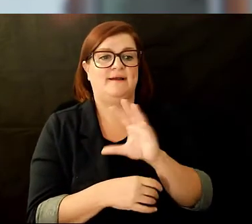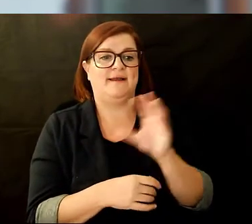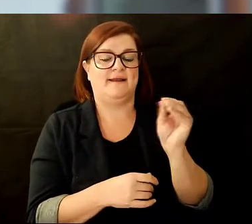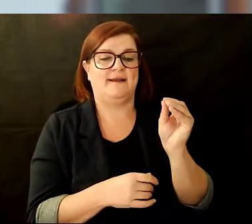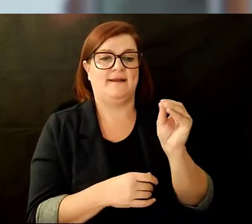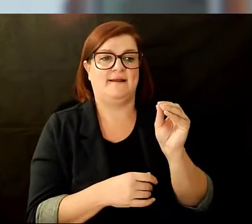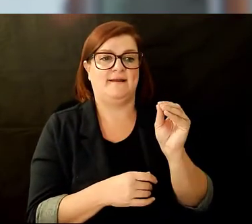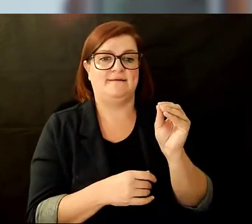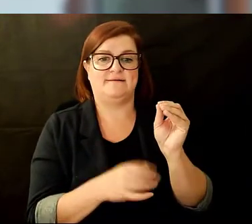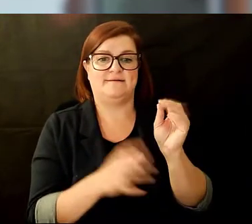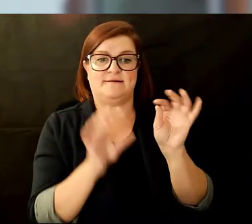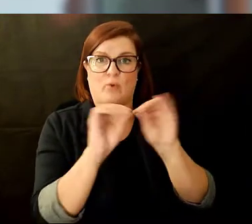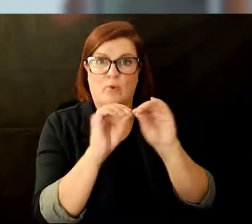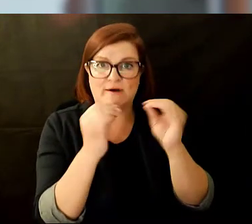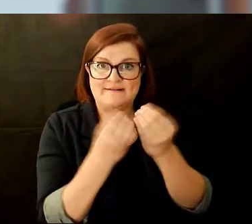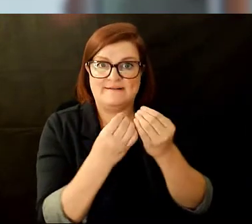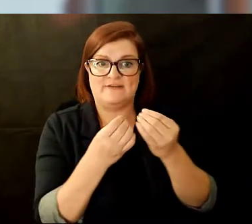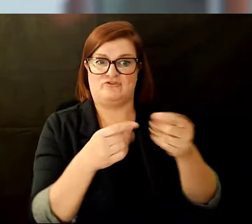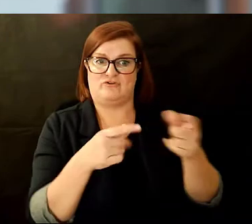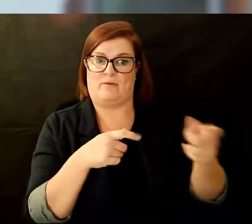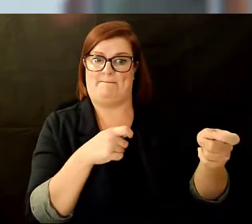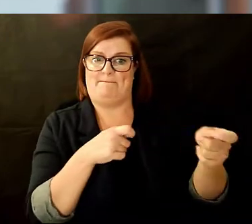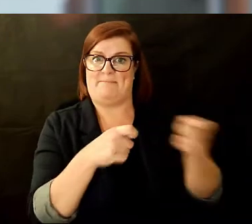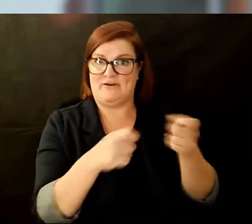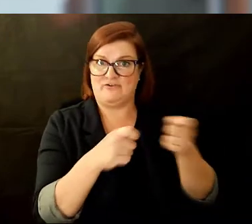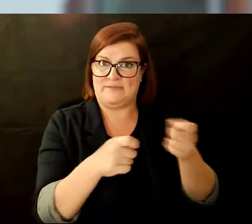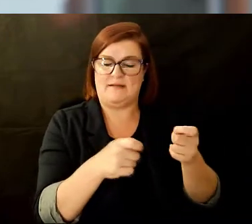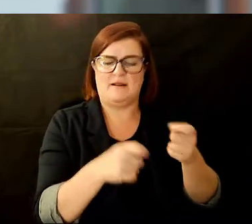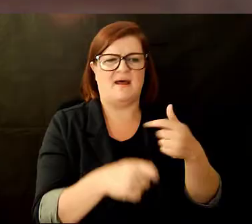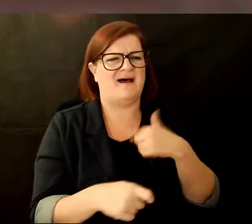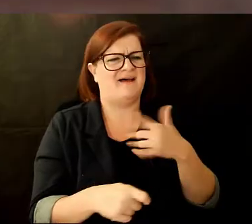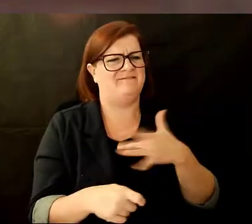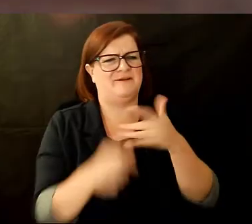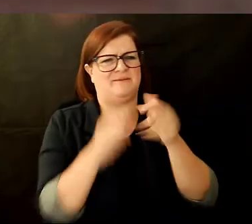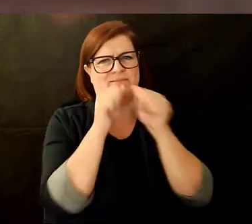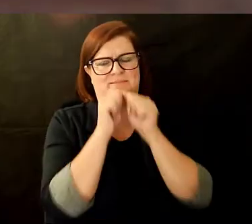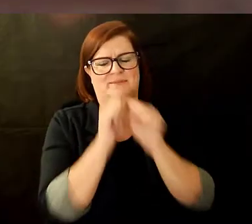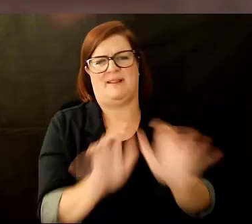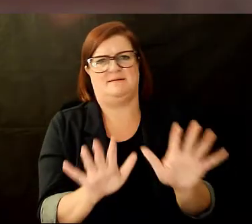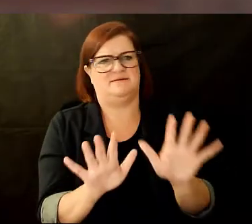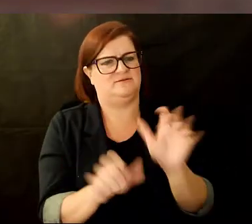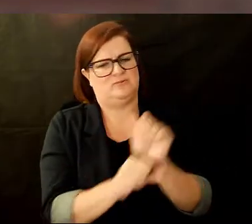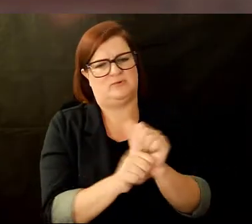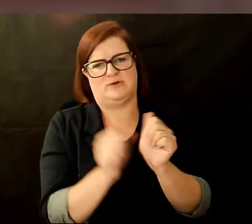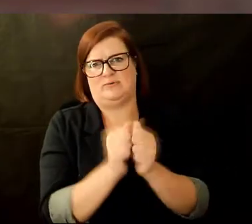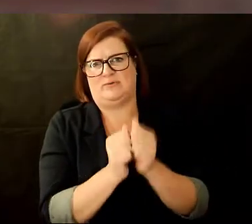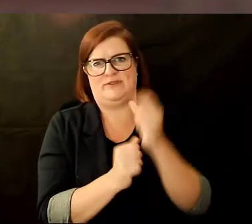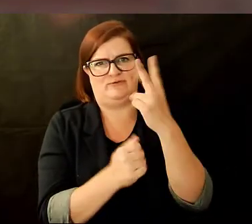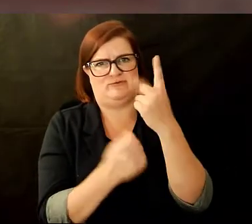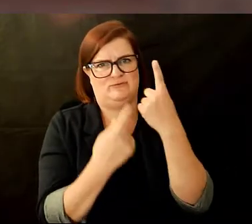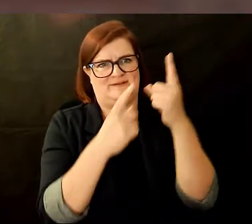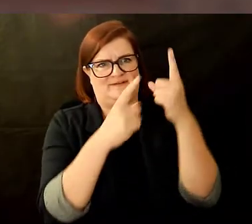and organizational management. I just feel blessed to work with 2Succeed